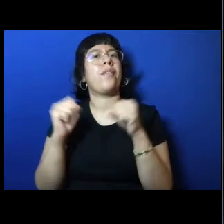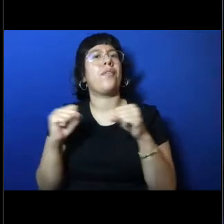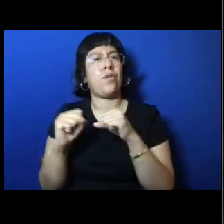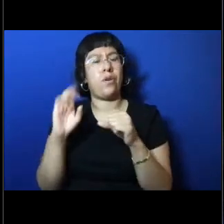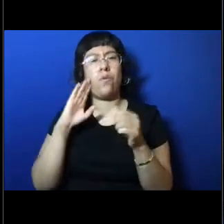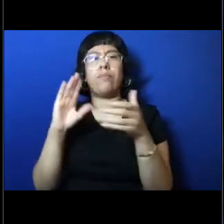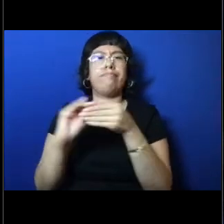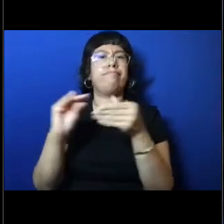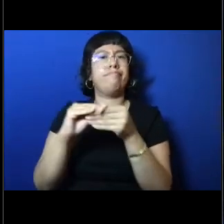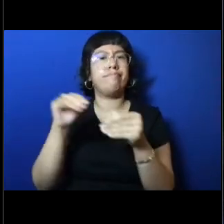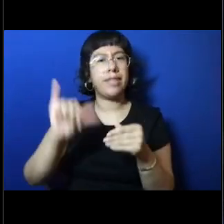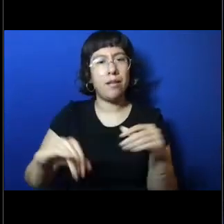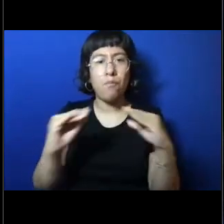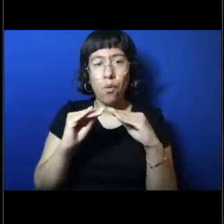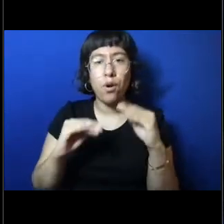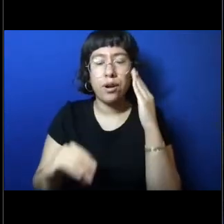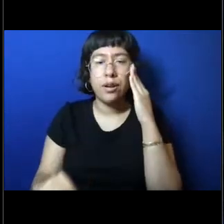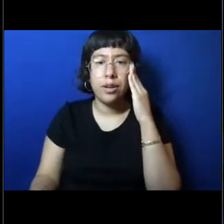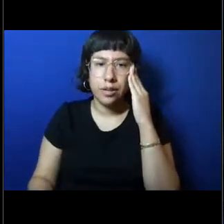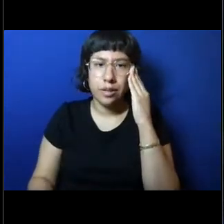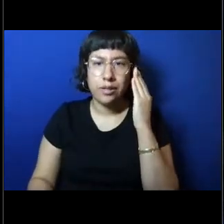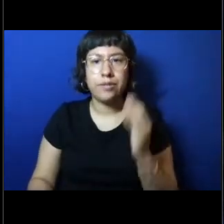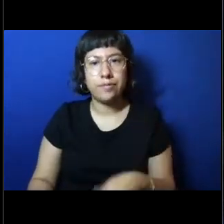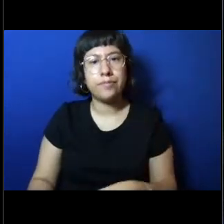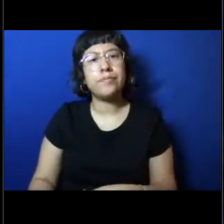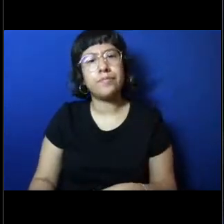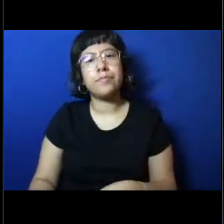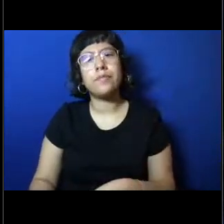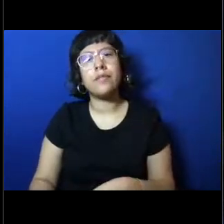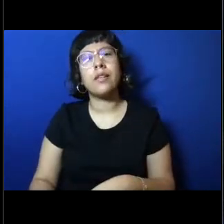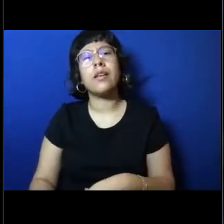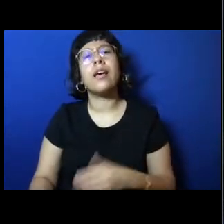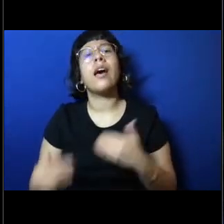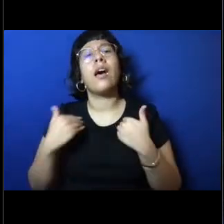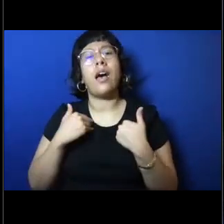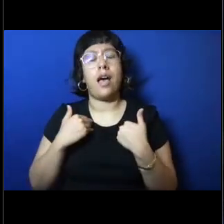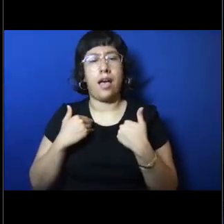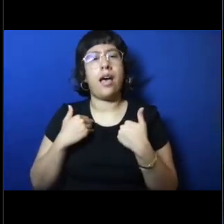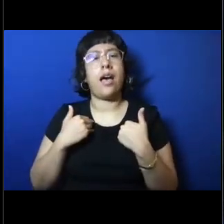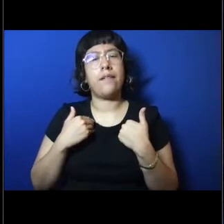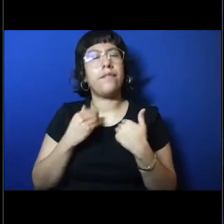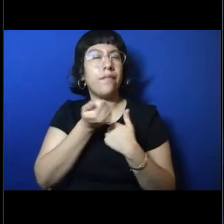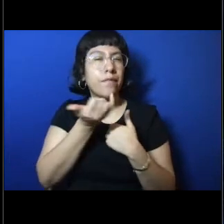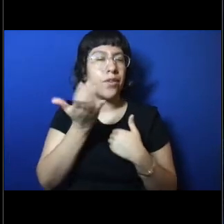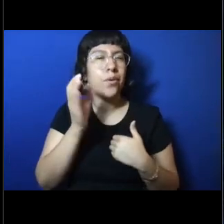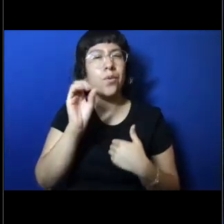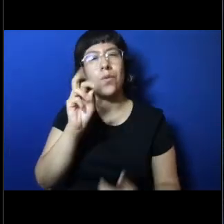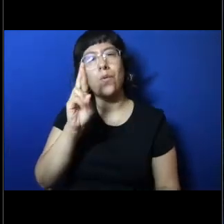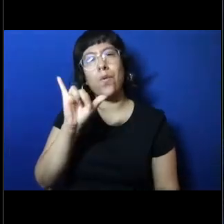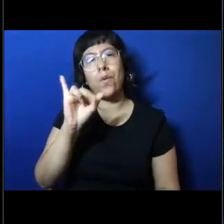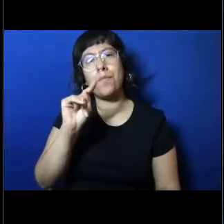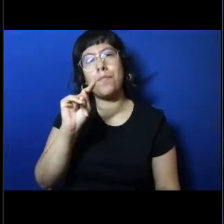And by doing that, we use a couple different orbits that are really special that give us a unique vantage point that help us